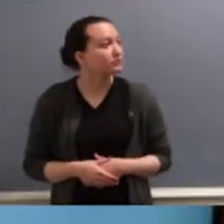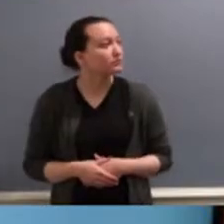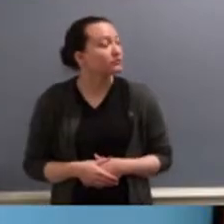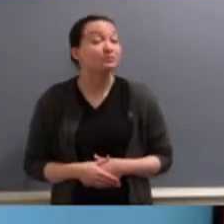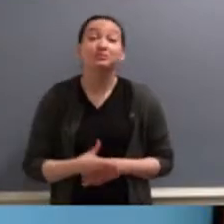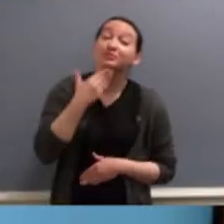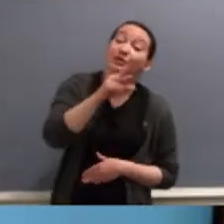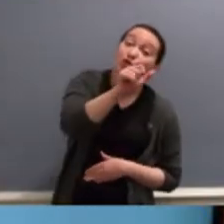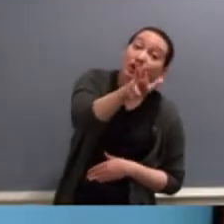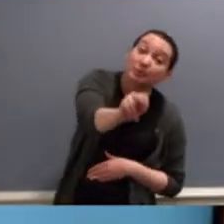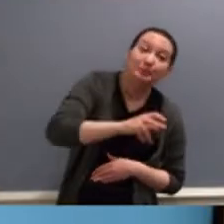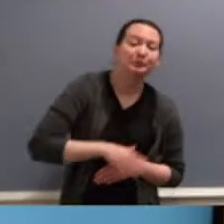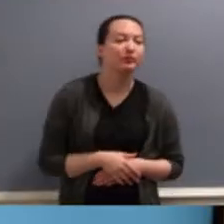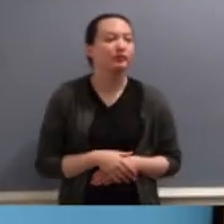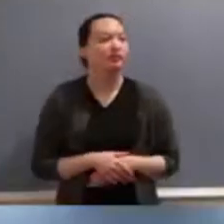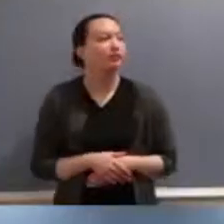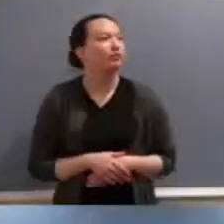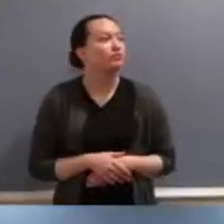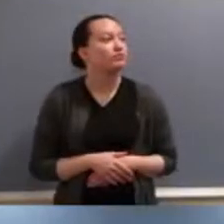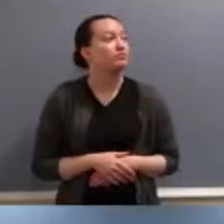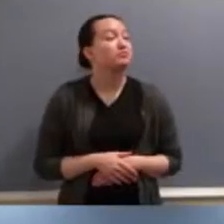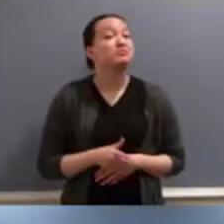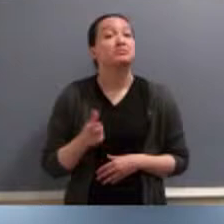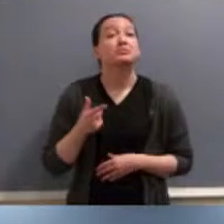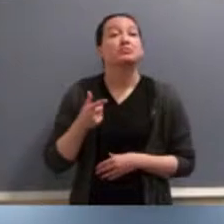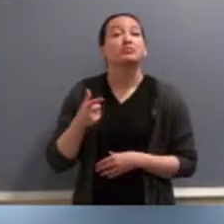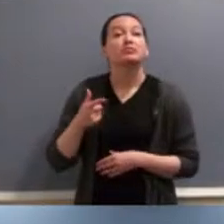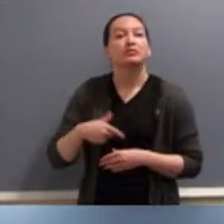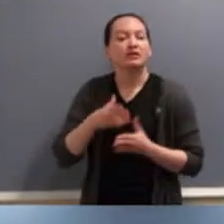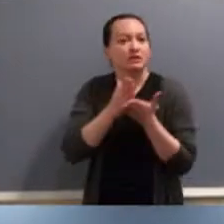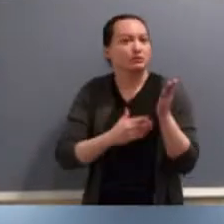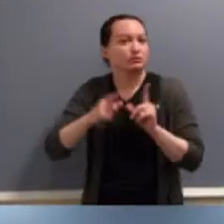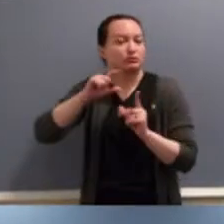thank you John and just to pick up on some points that John made